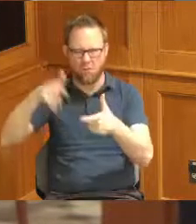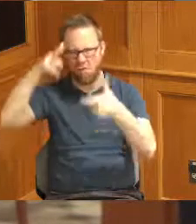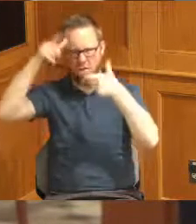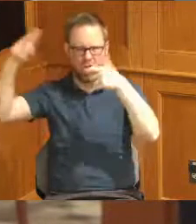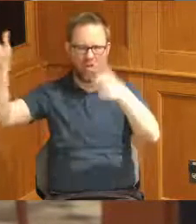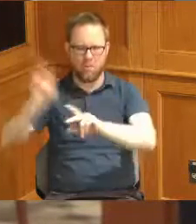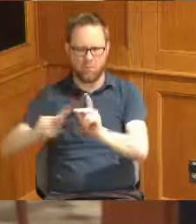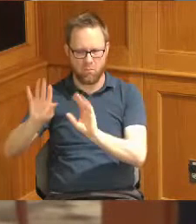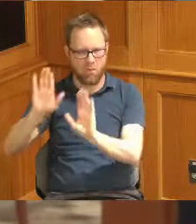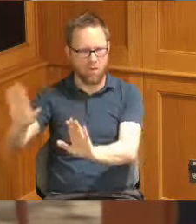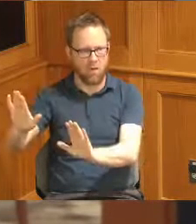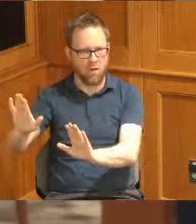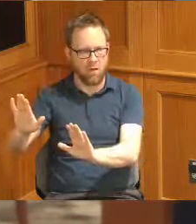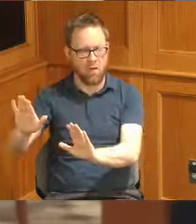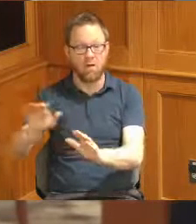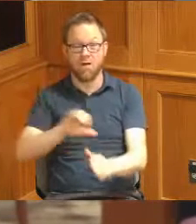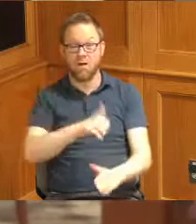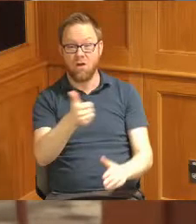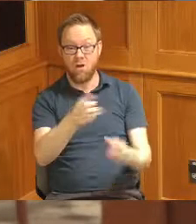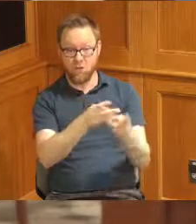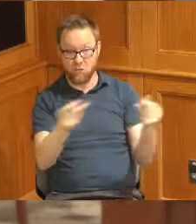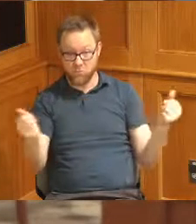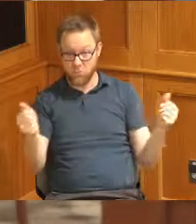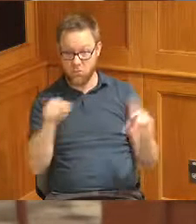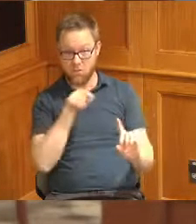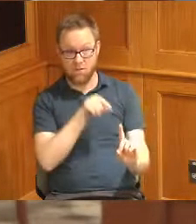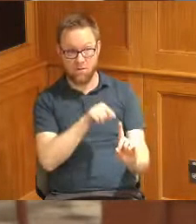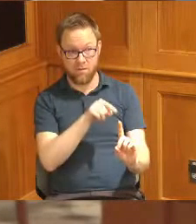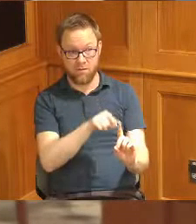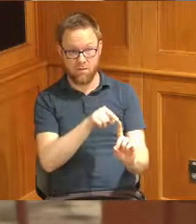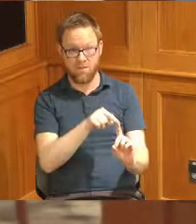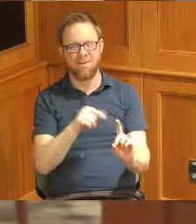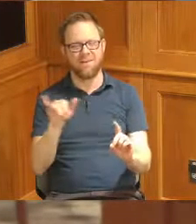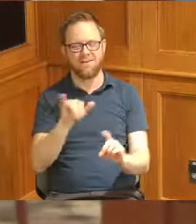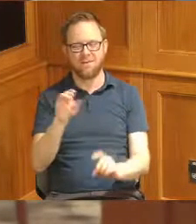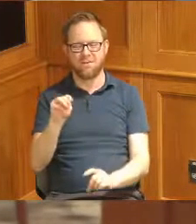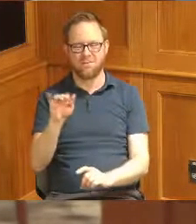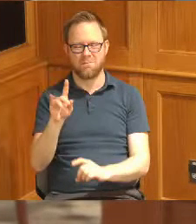we I have an alternative solution of as Madonna did when she started a league of her own and